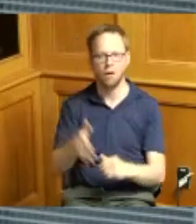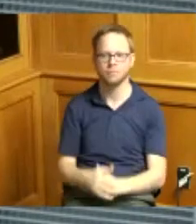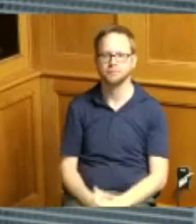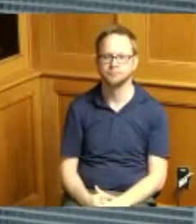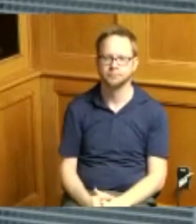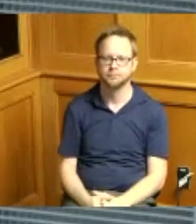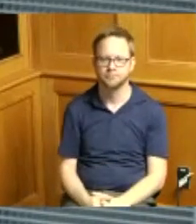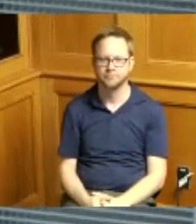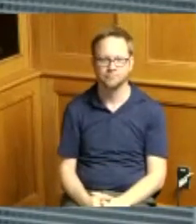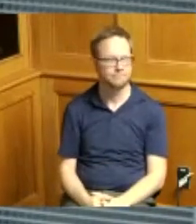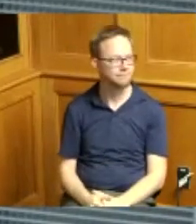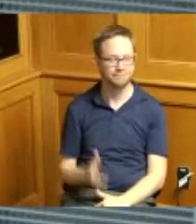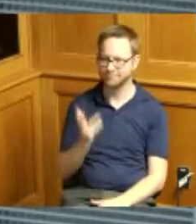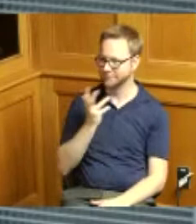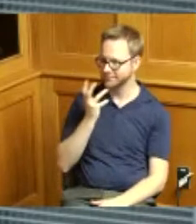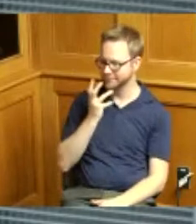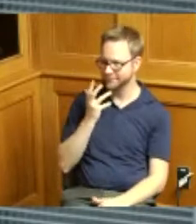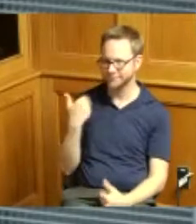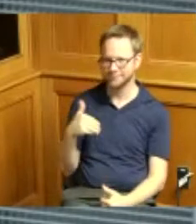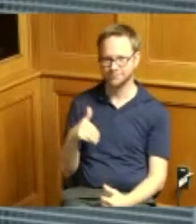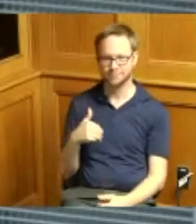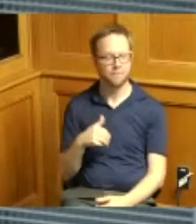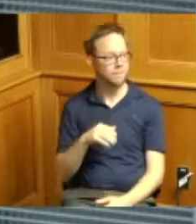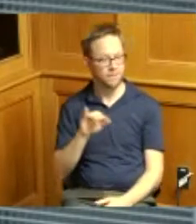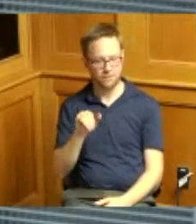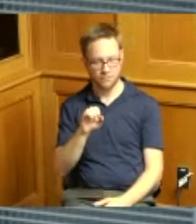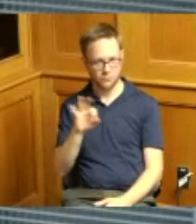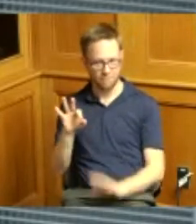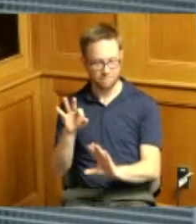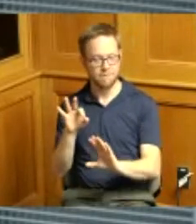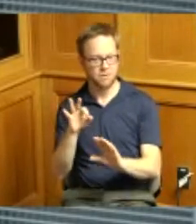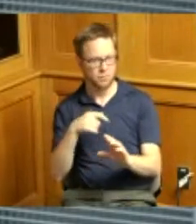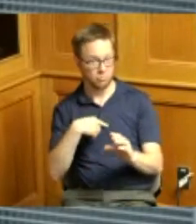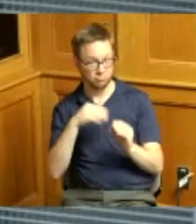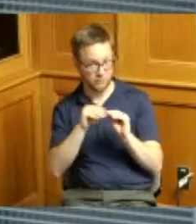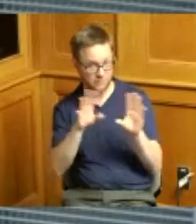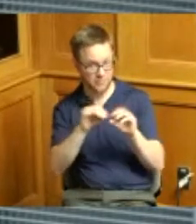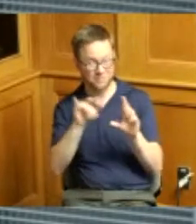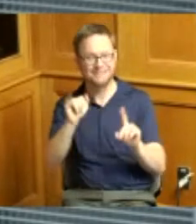oh my god all right Mr er and right just so we're all clear this is the temporary template